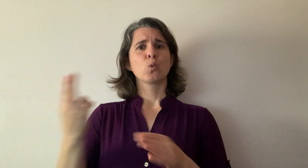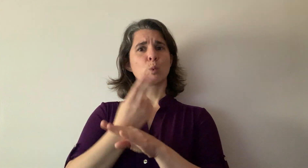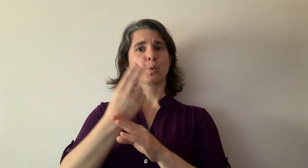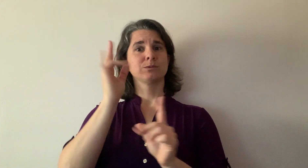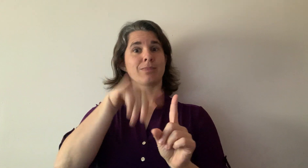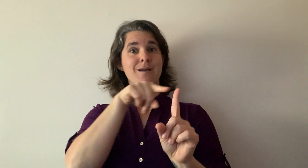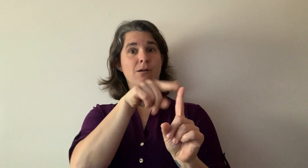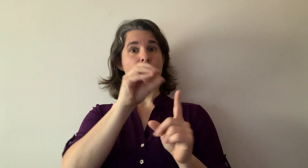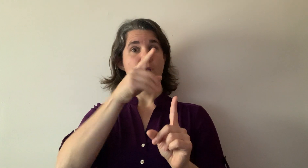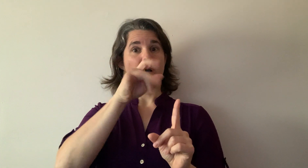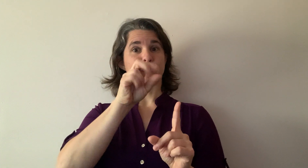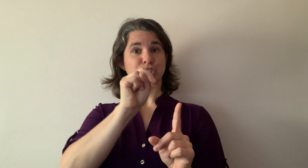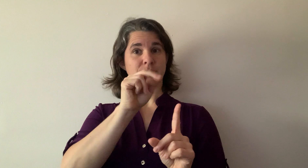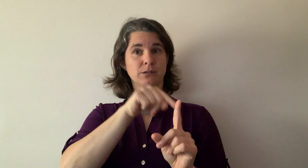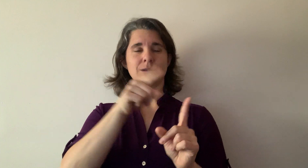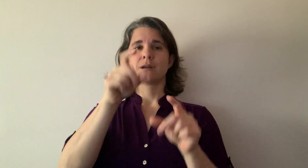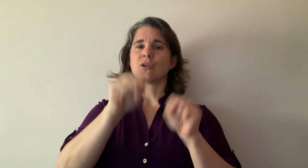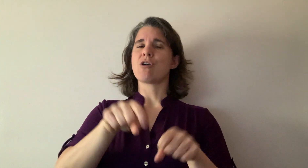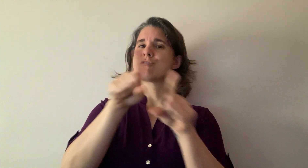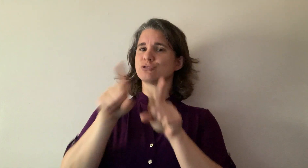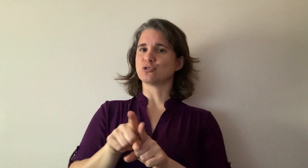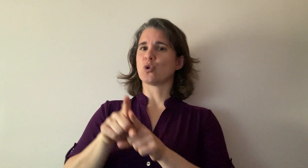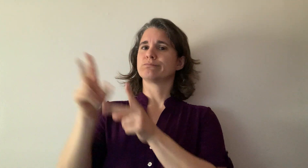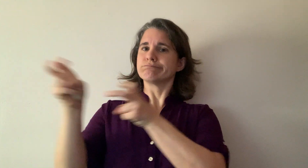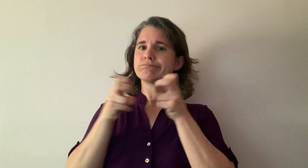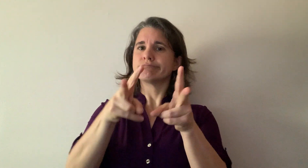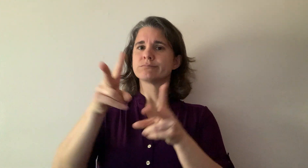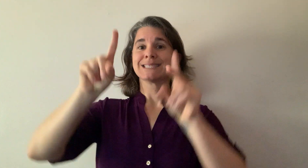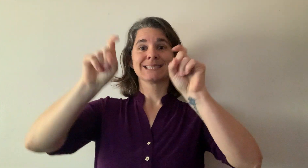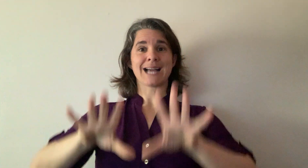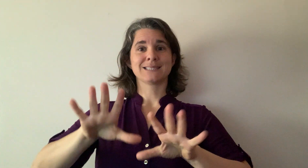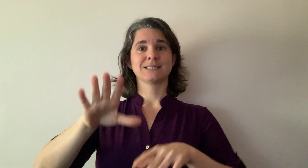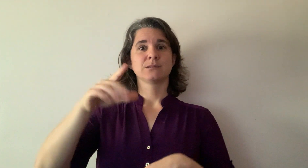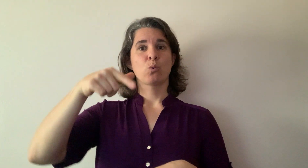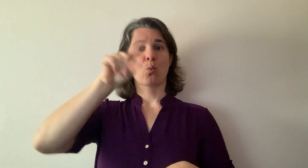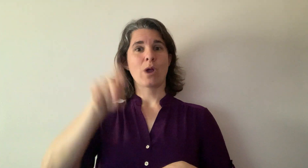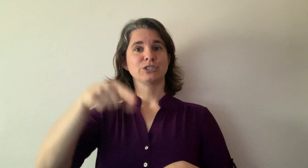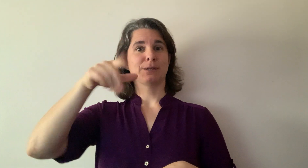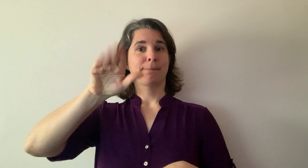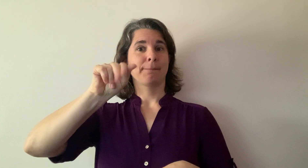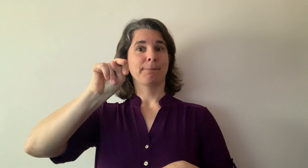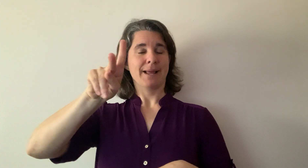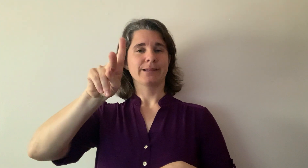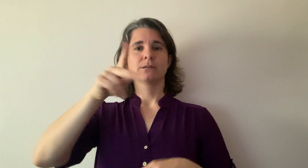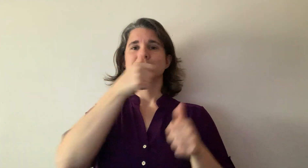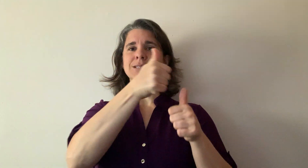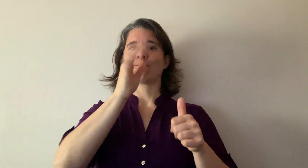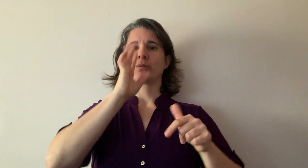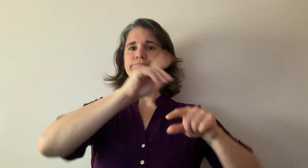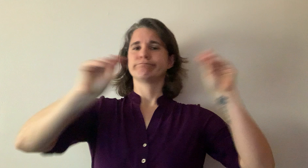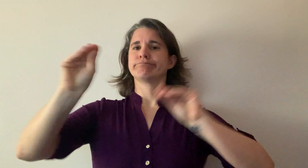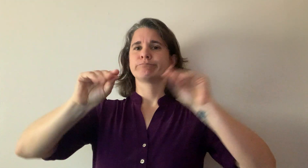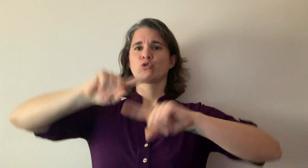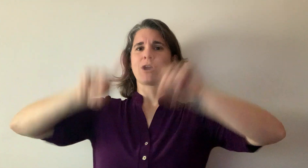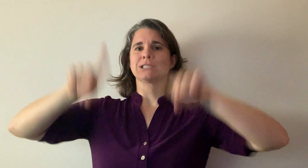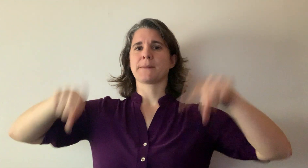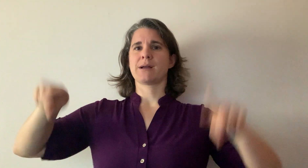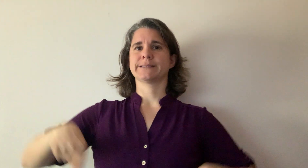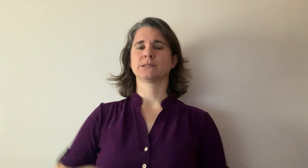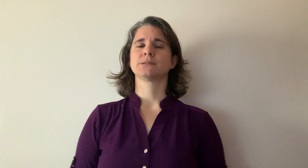Using this option, you could also pull questions randomly from a large question (test) bank.